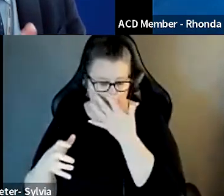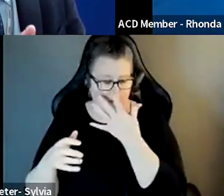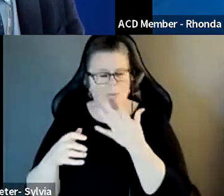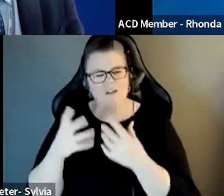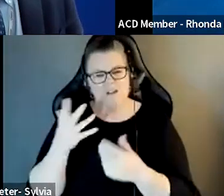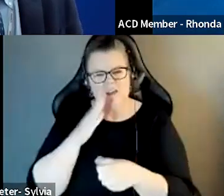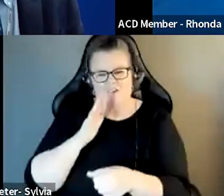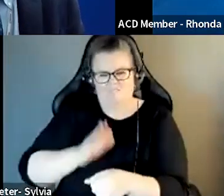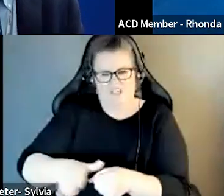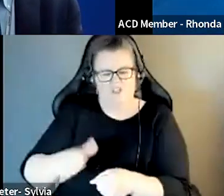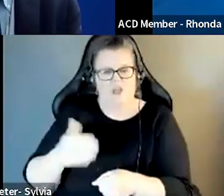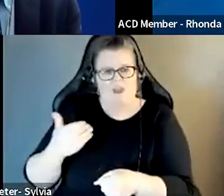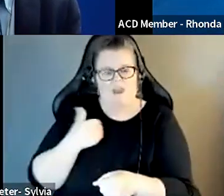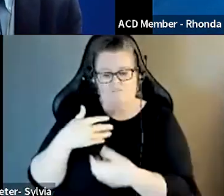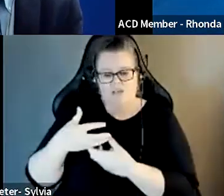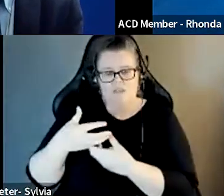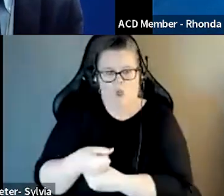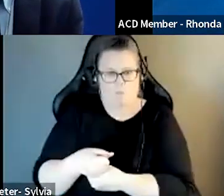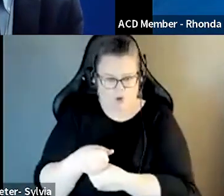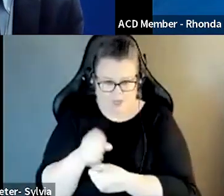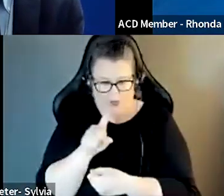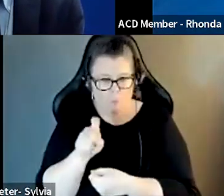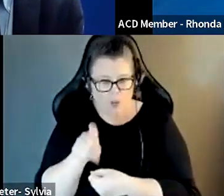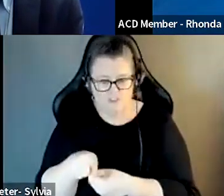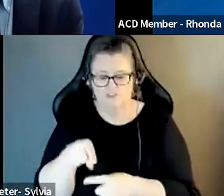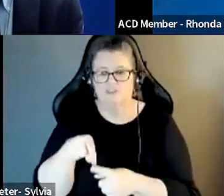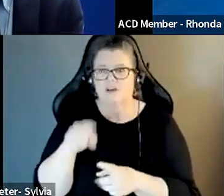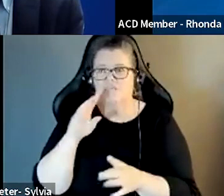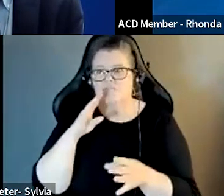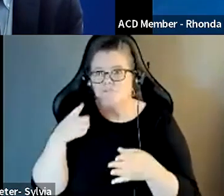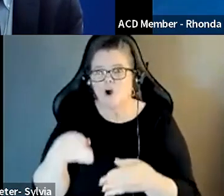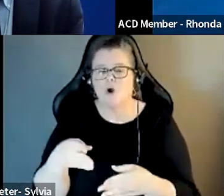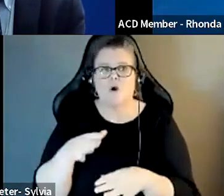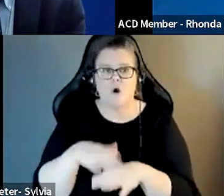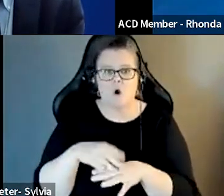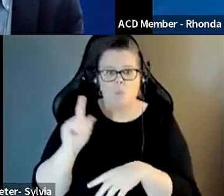the ones that really focused on where the activities would begin.